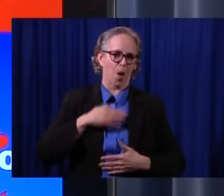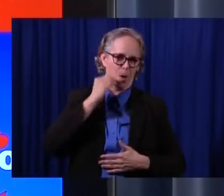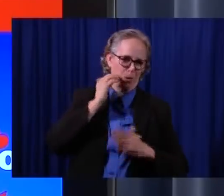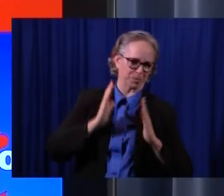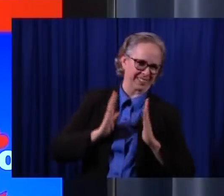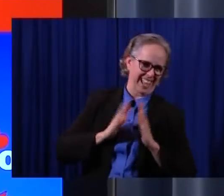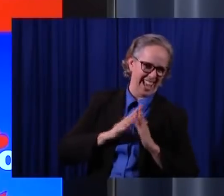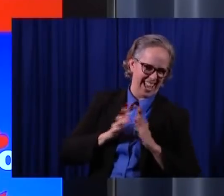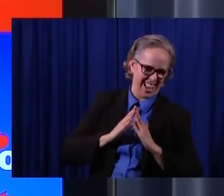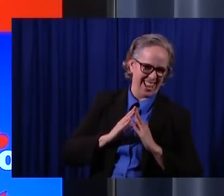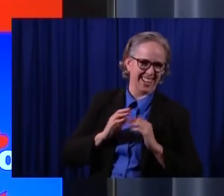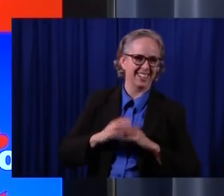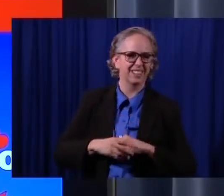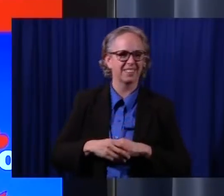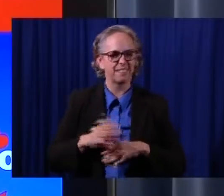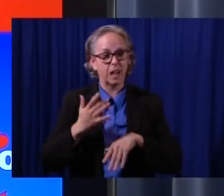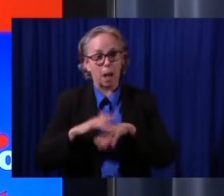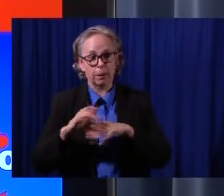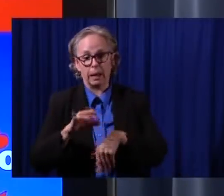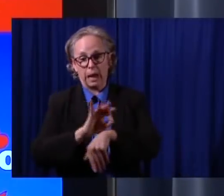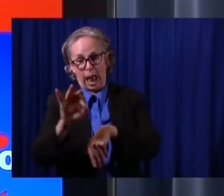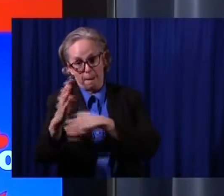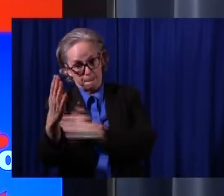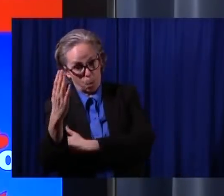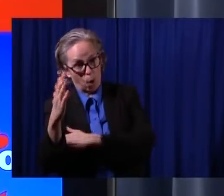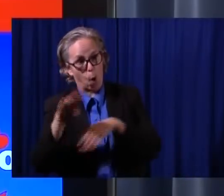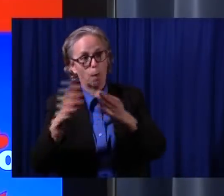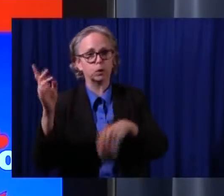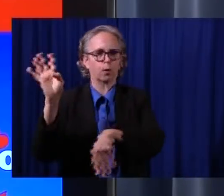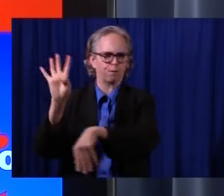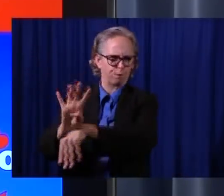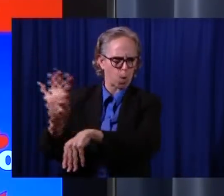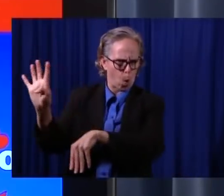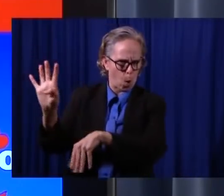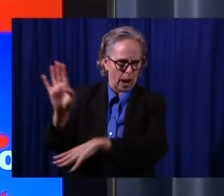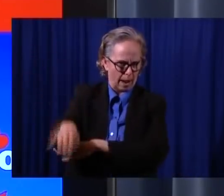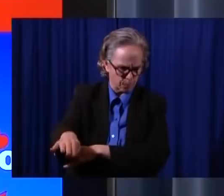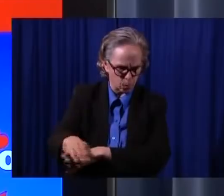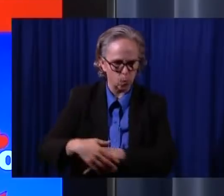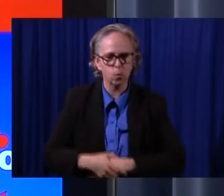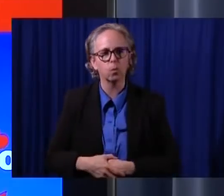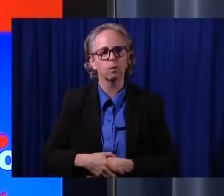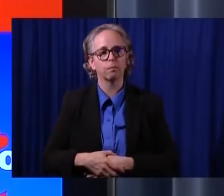COMMUNITY HEALTH CENTER AT 1634 ELEVENTH STREET FROM 9 AM UNTIL 4 P.M.